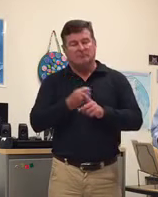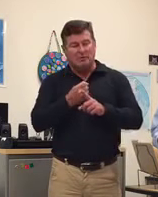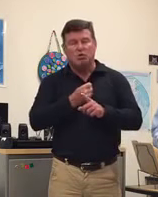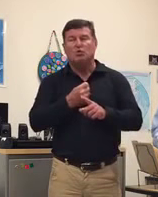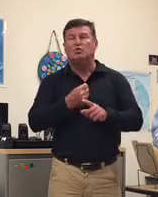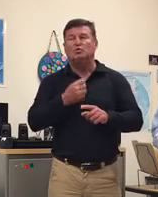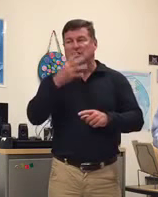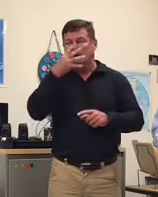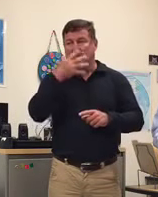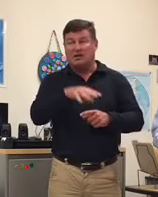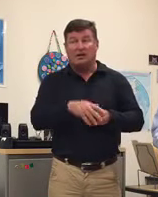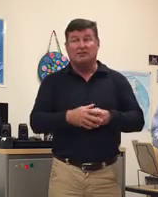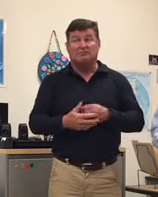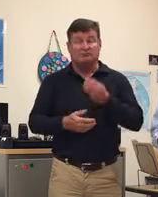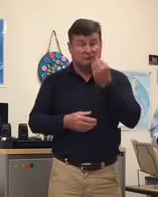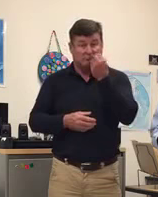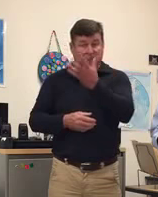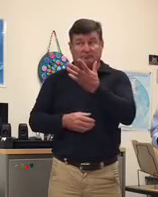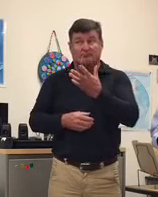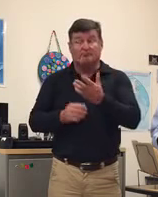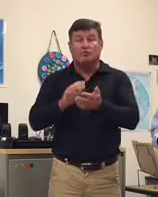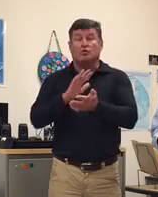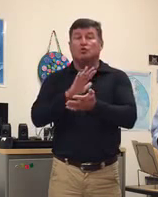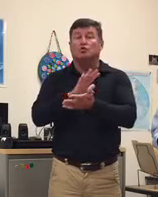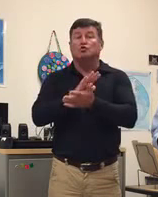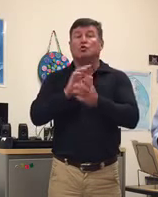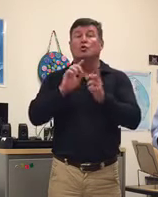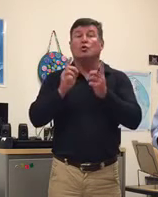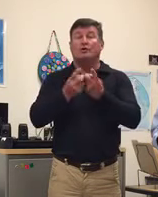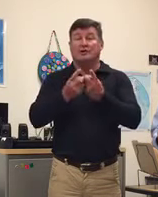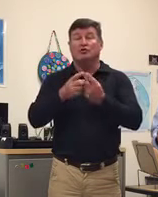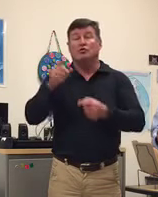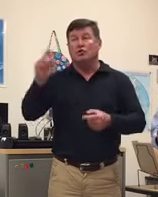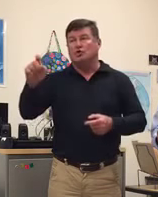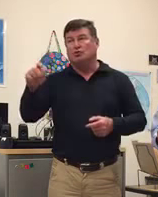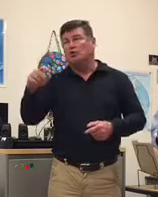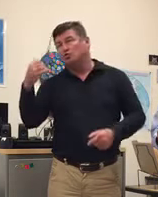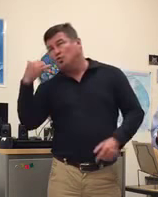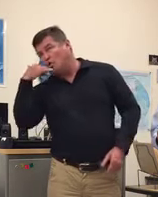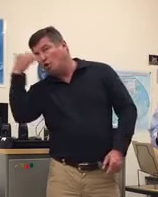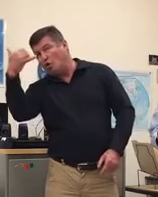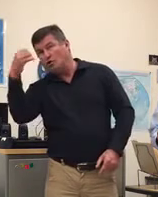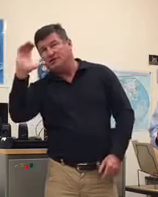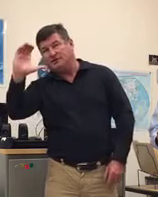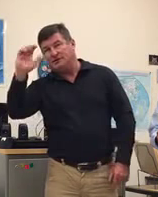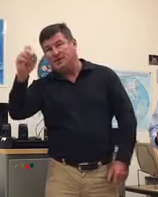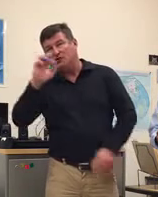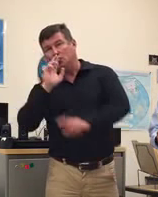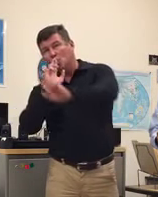and neglect that are substantiated, then be aware that the school district itself should report that to child